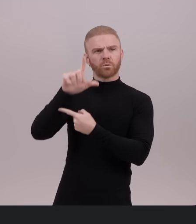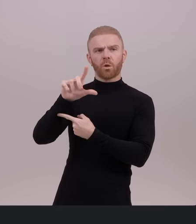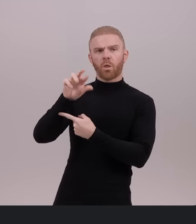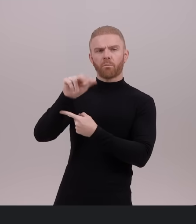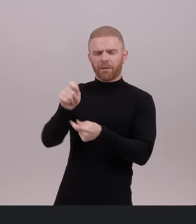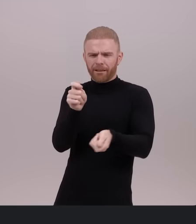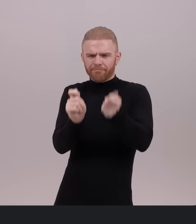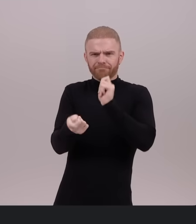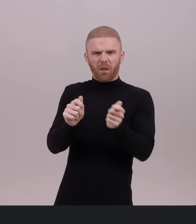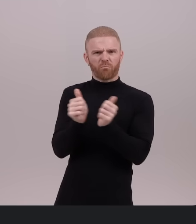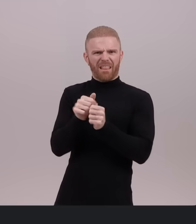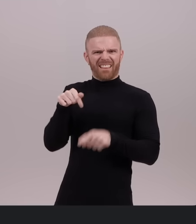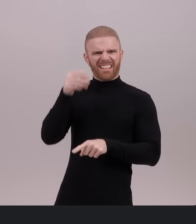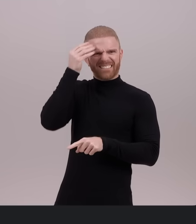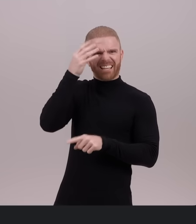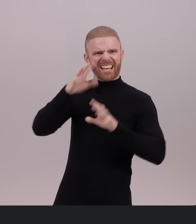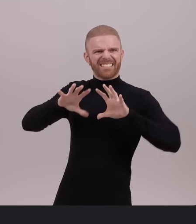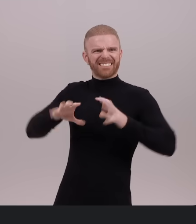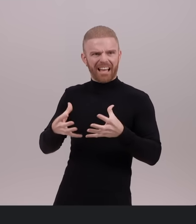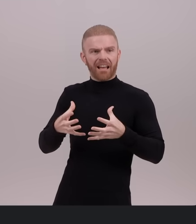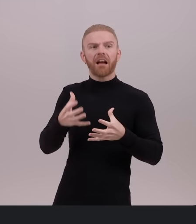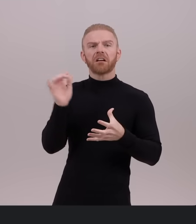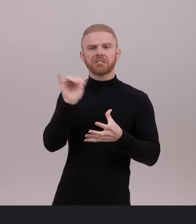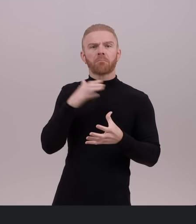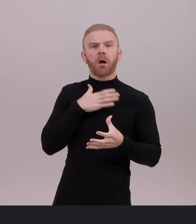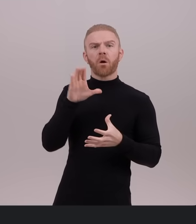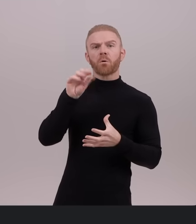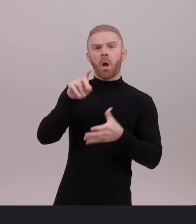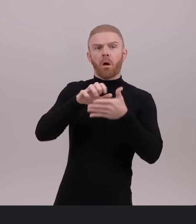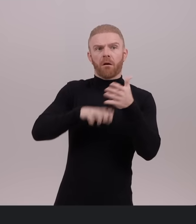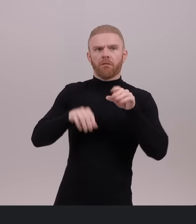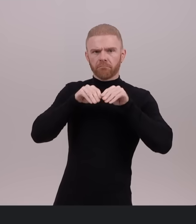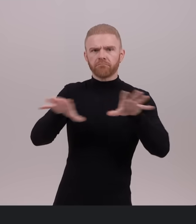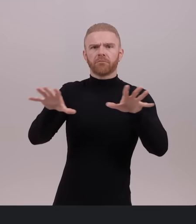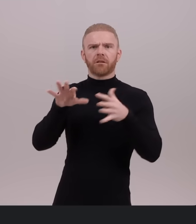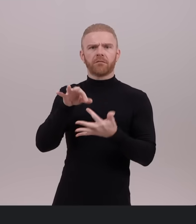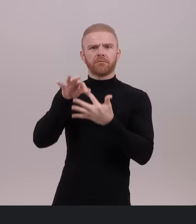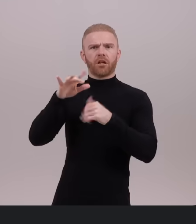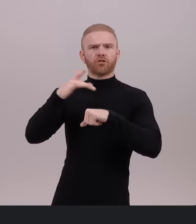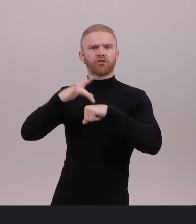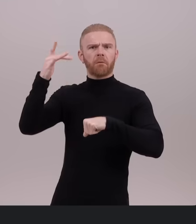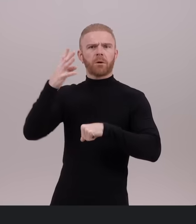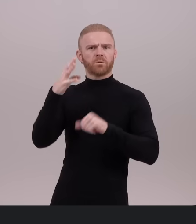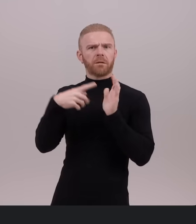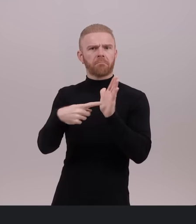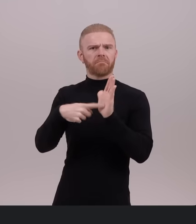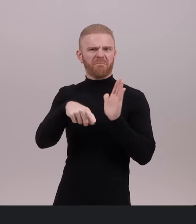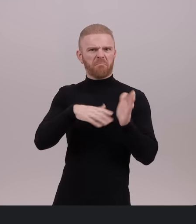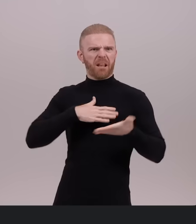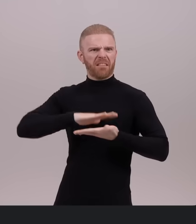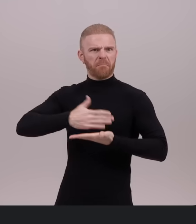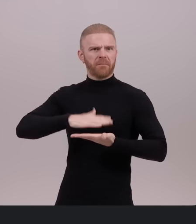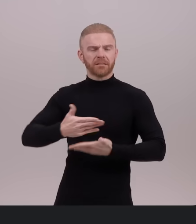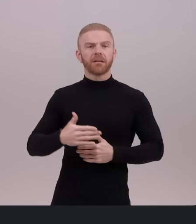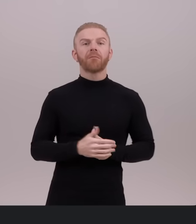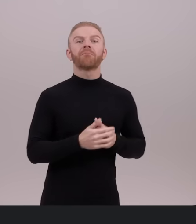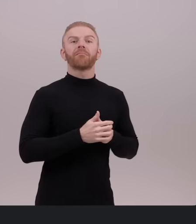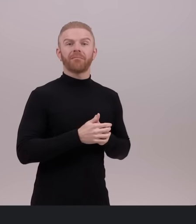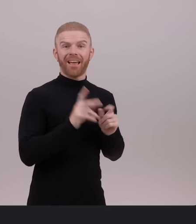to deploy my custom Gemma 4 model on my laptop. As Kevin runs that, I want to highlight a couple of things.